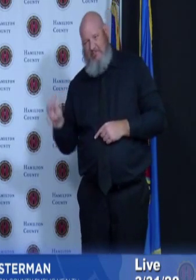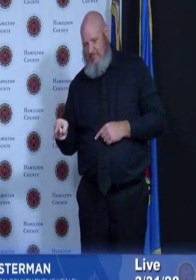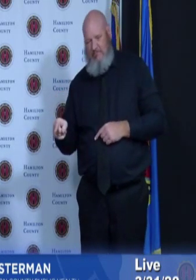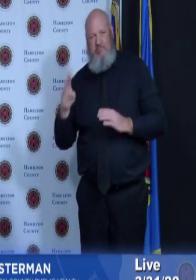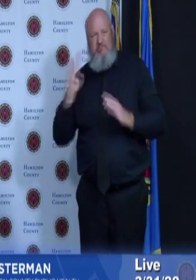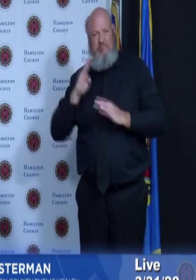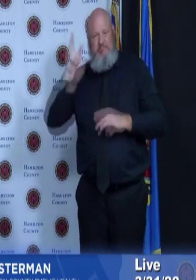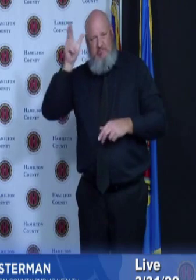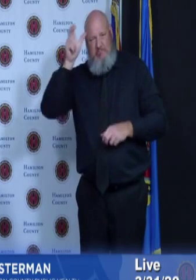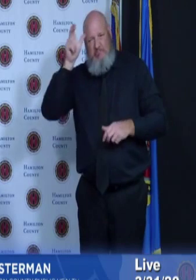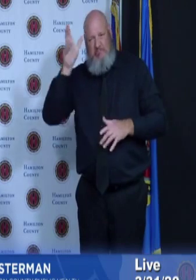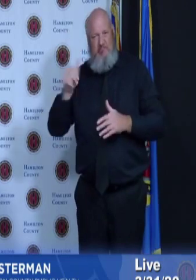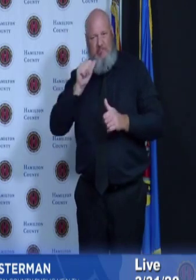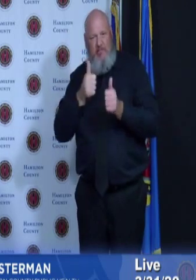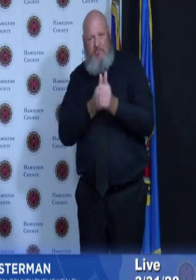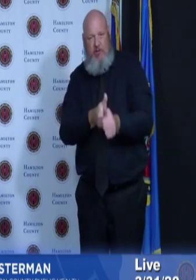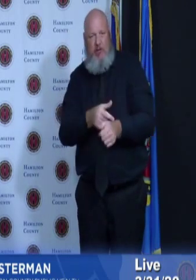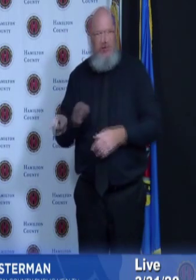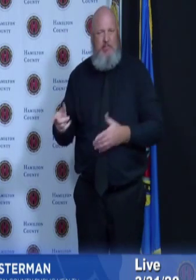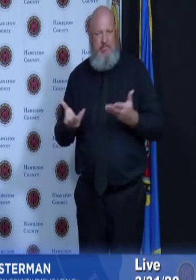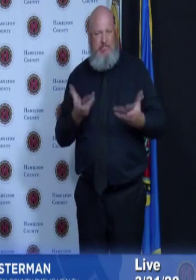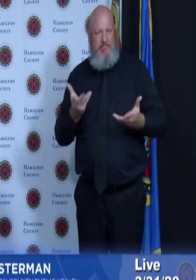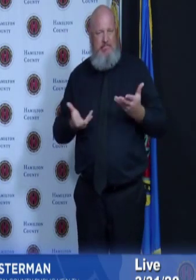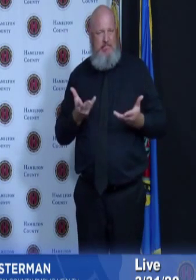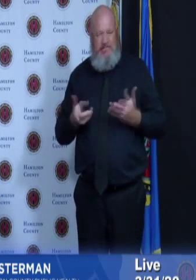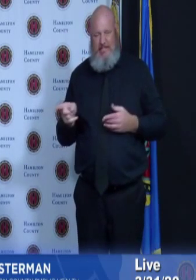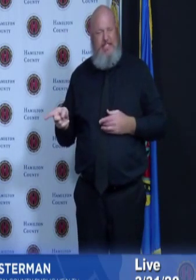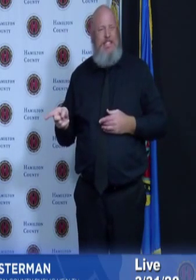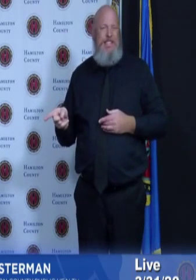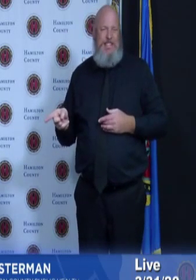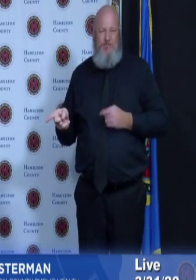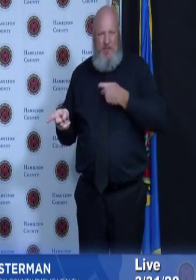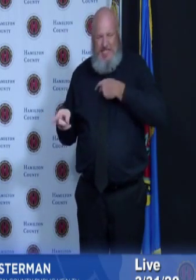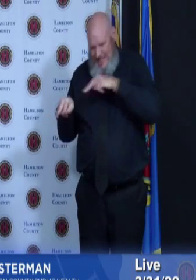troubleshoot if an inspection is happen necessary my team goes out and does that